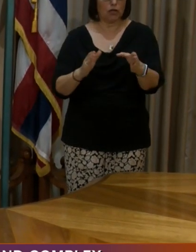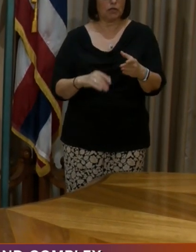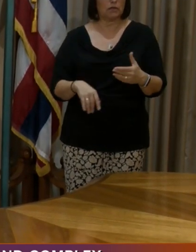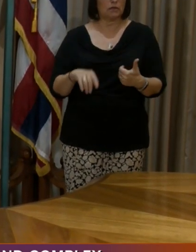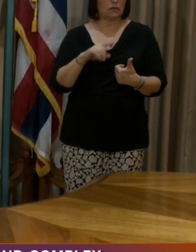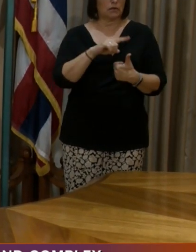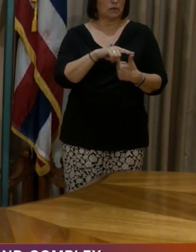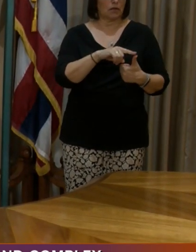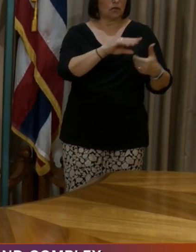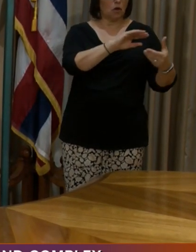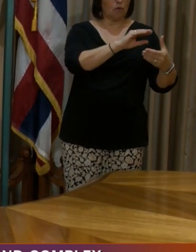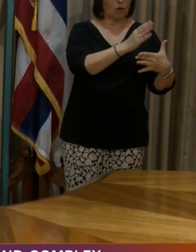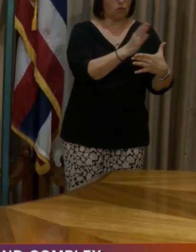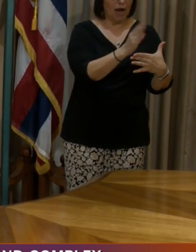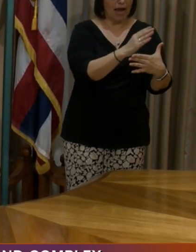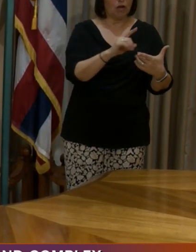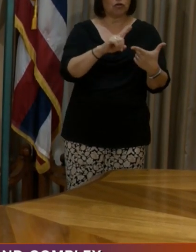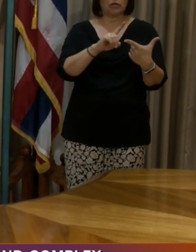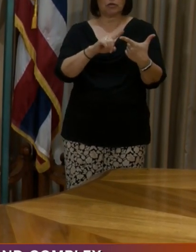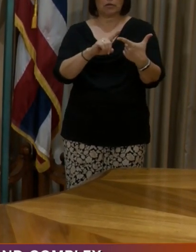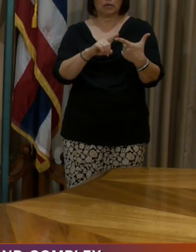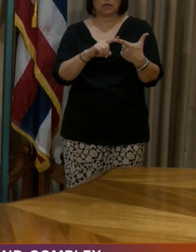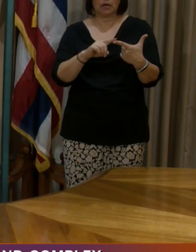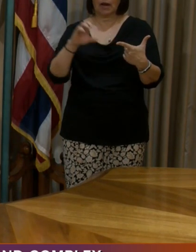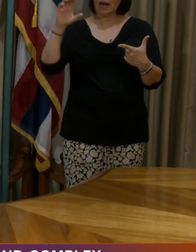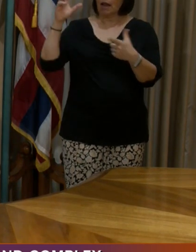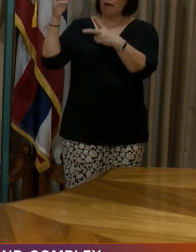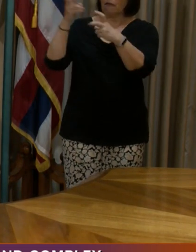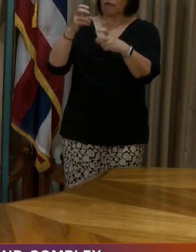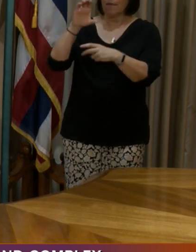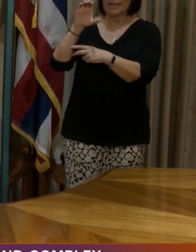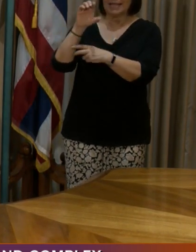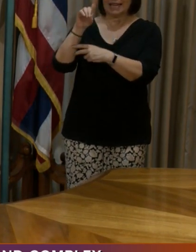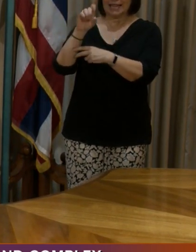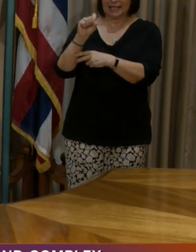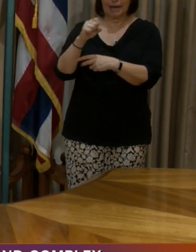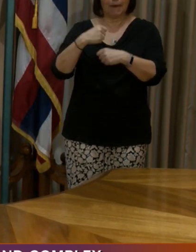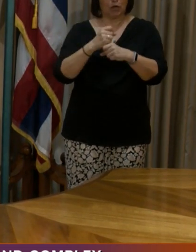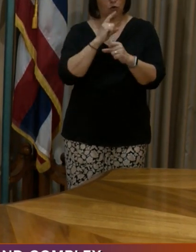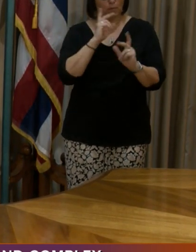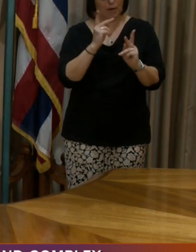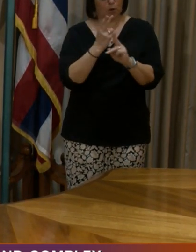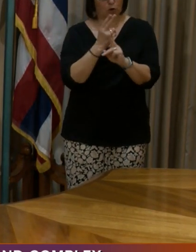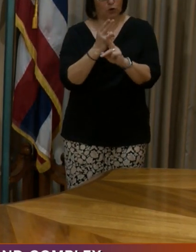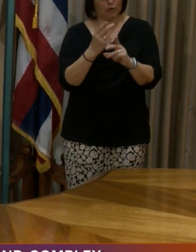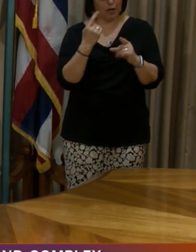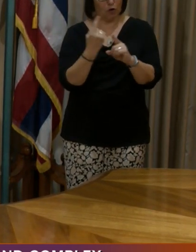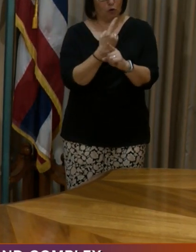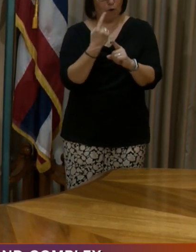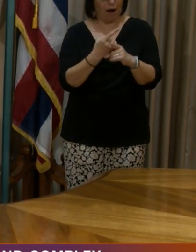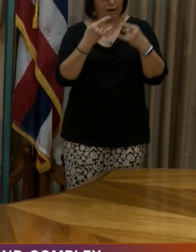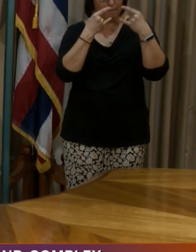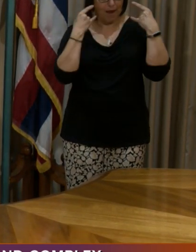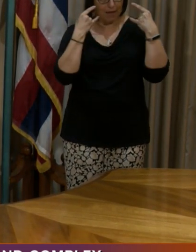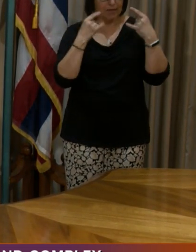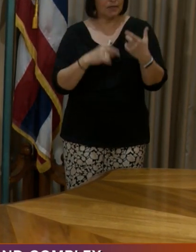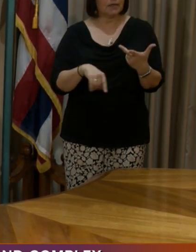SCHOOLS TO IMPLEMENT OTHER KEY MITIGATION STRATEGIES. SO THOSE INCLUDE ARE BASED ON THE CDC GUIDANCE AND THEY